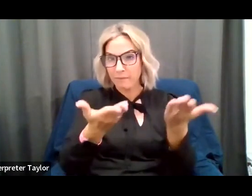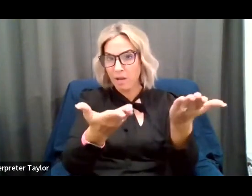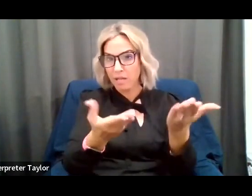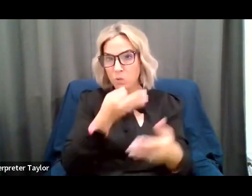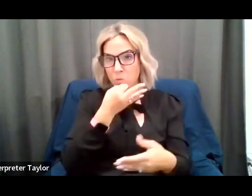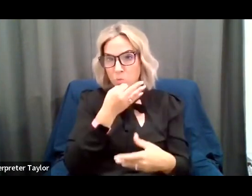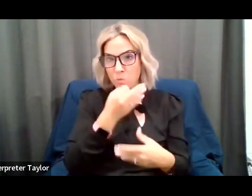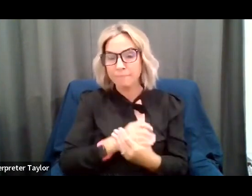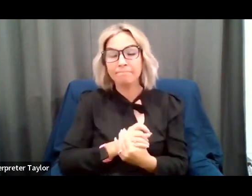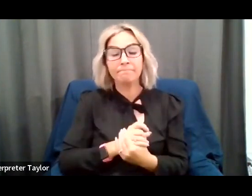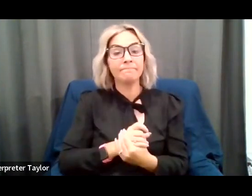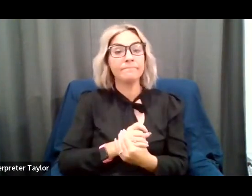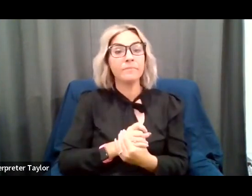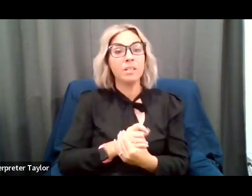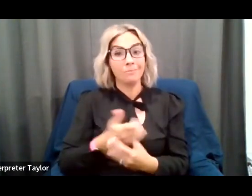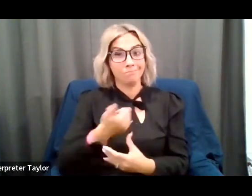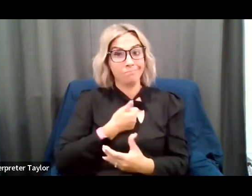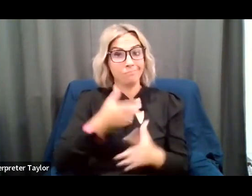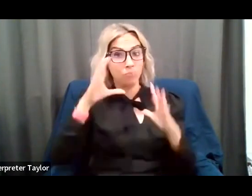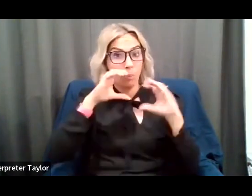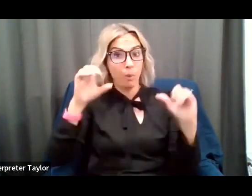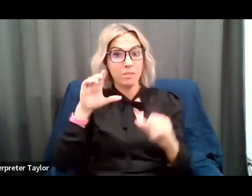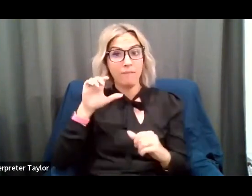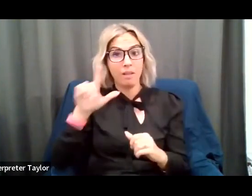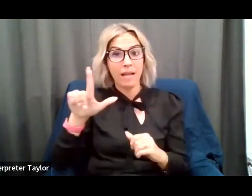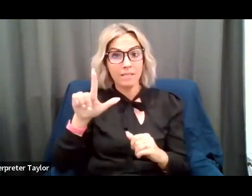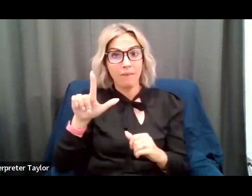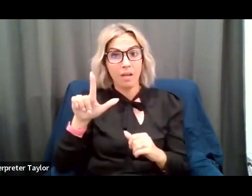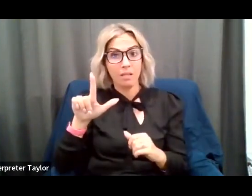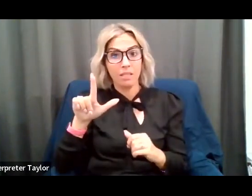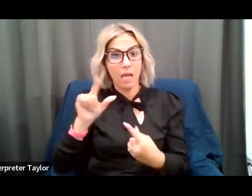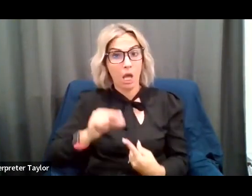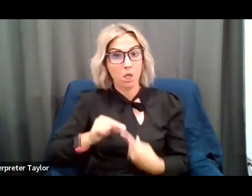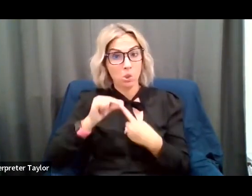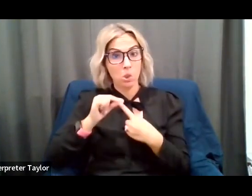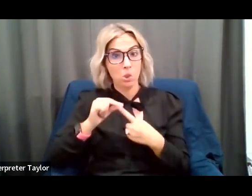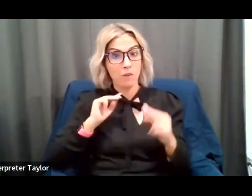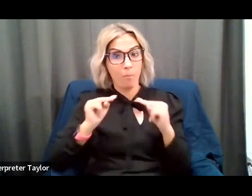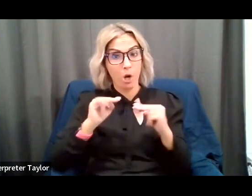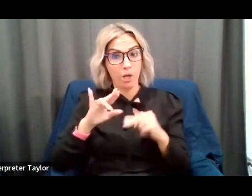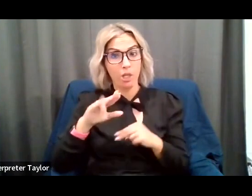Being President of the Classified Exclusive Bargaining Unit